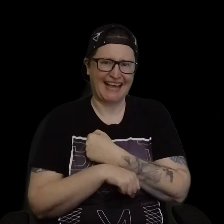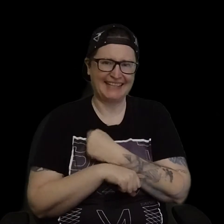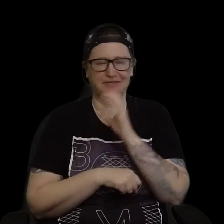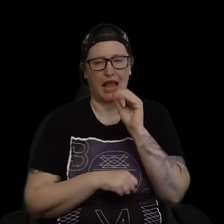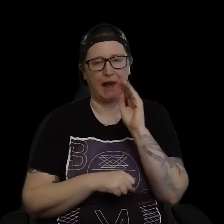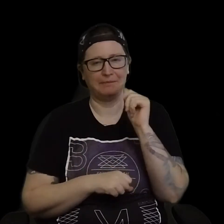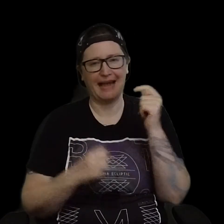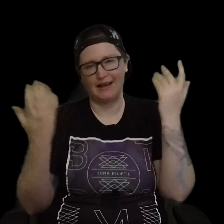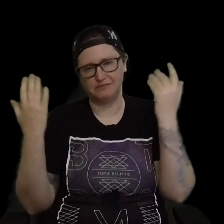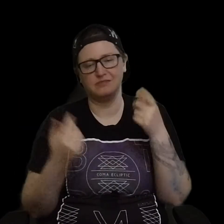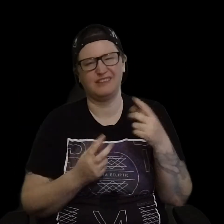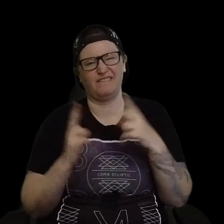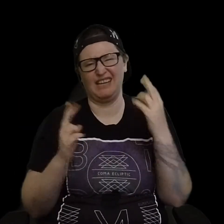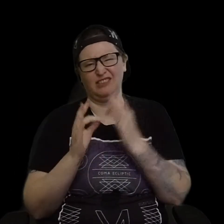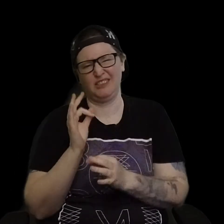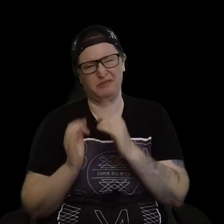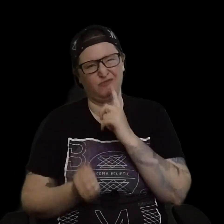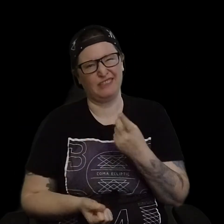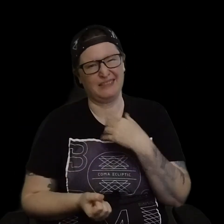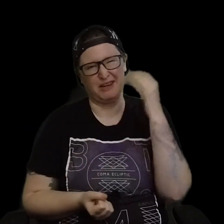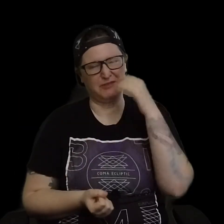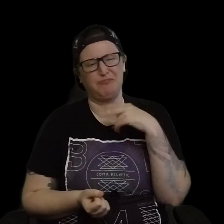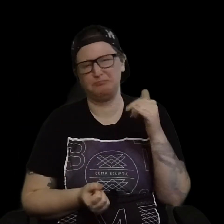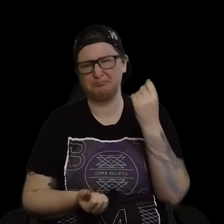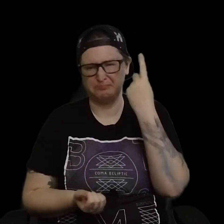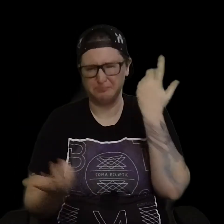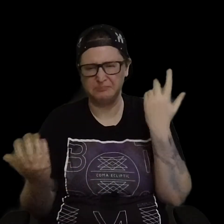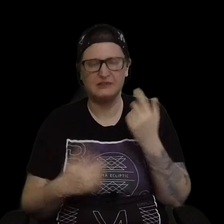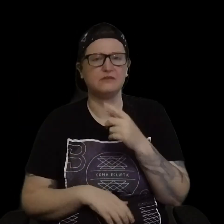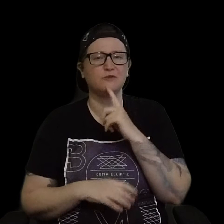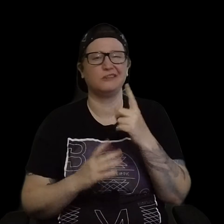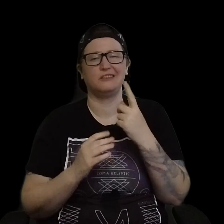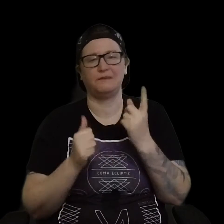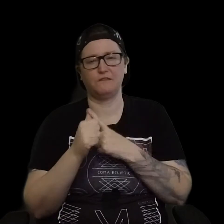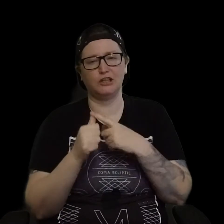so how do you fight combat again very simple at least in my opinion I think it makes sense